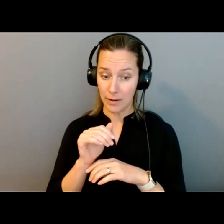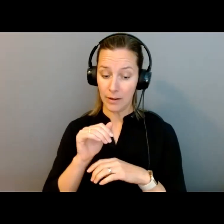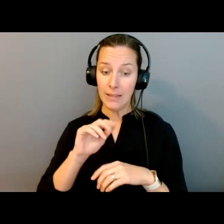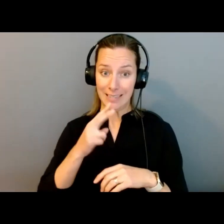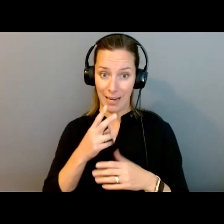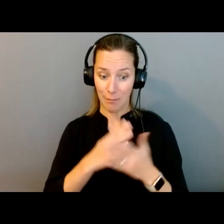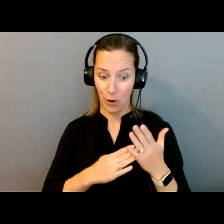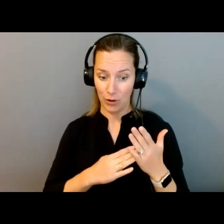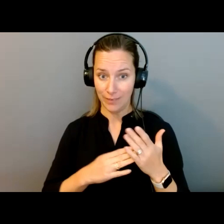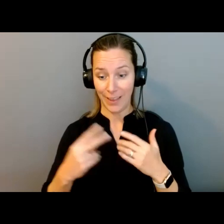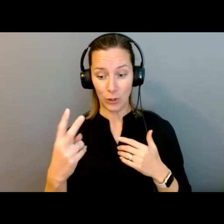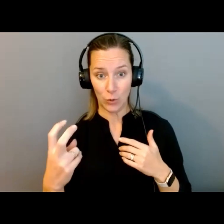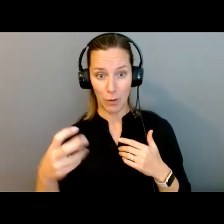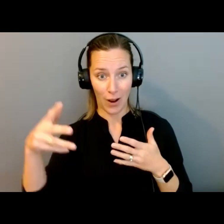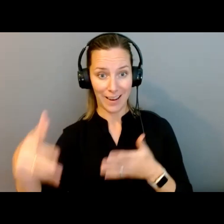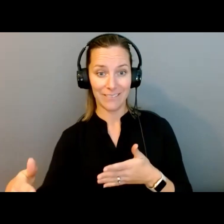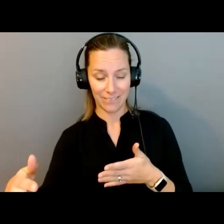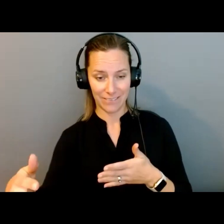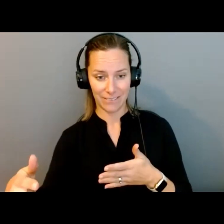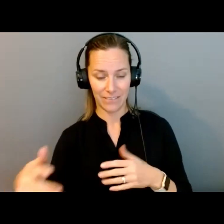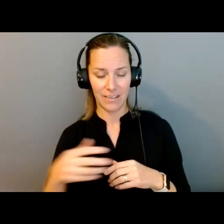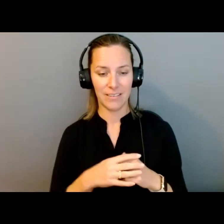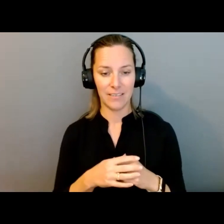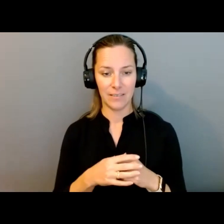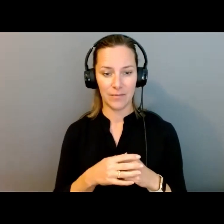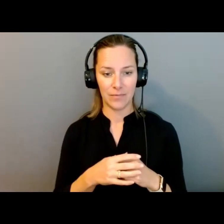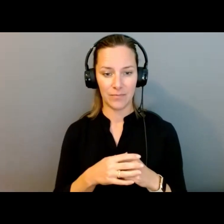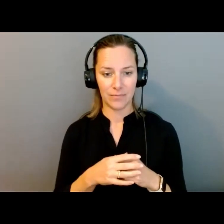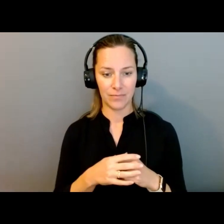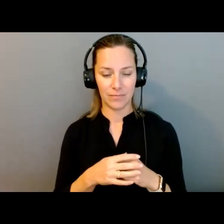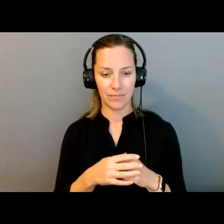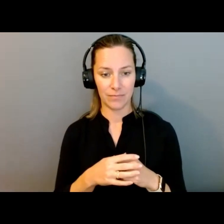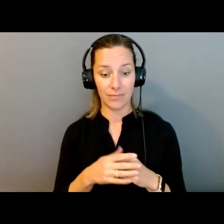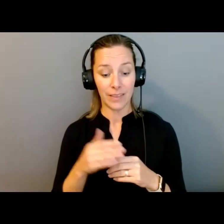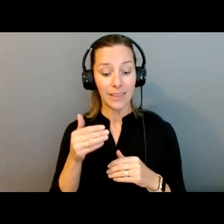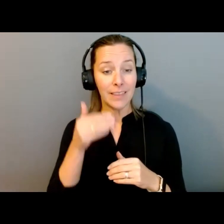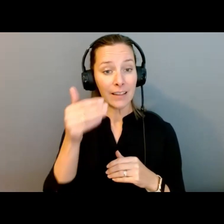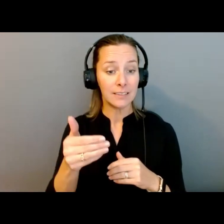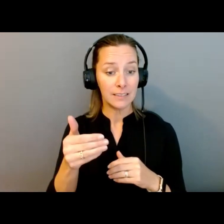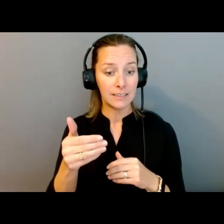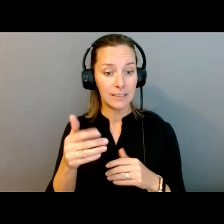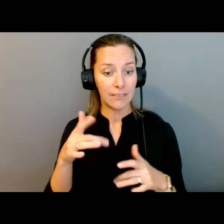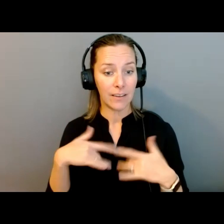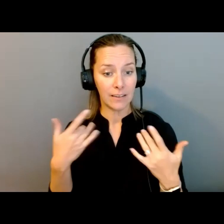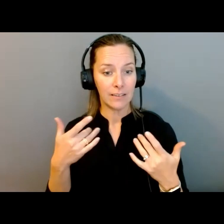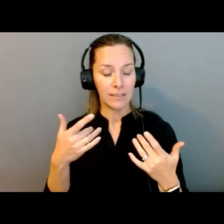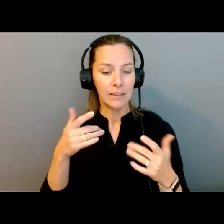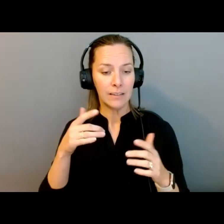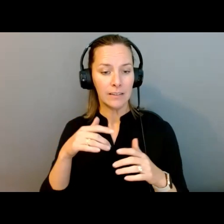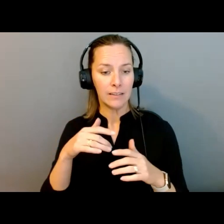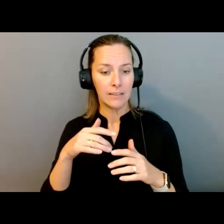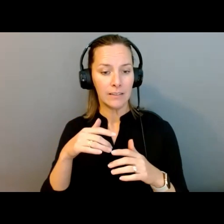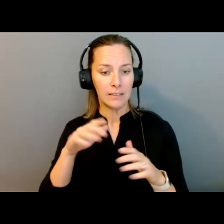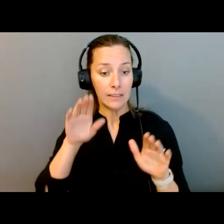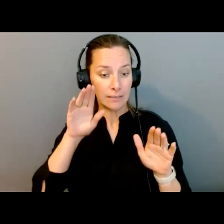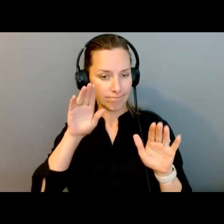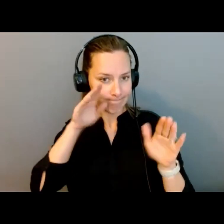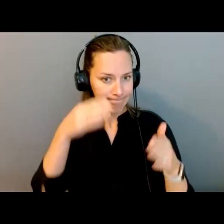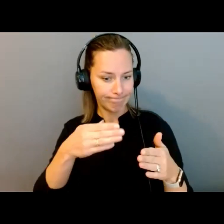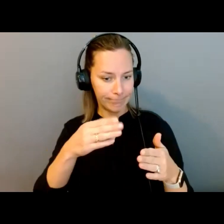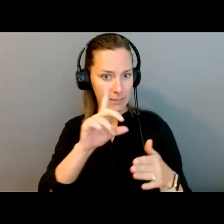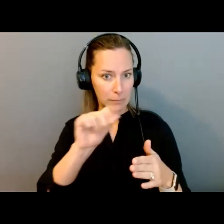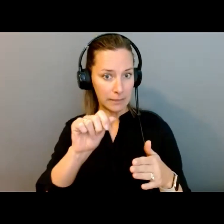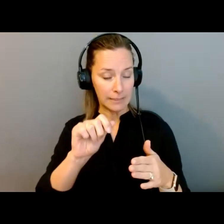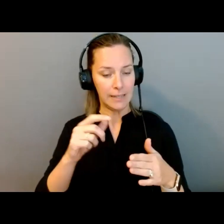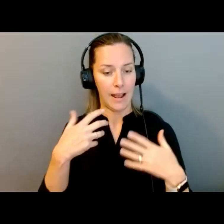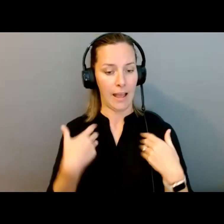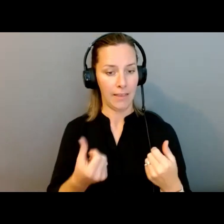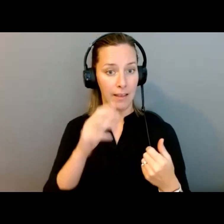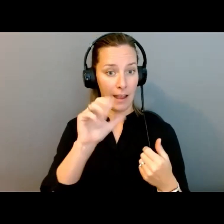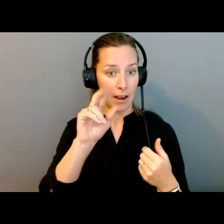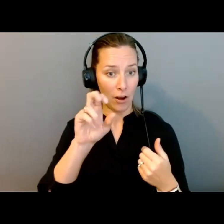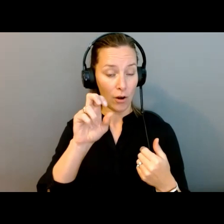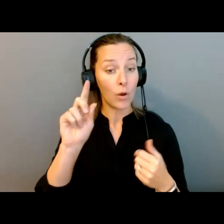we do have an event upcoming called “Centering Disability in Healthcare” on November 2nd at 12:00